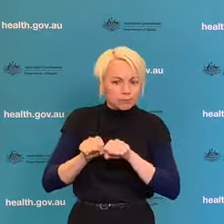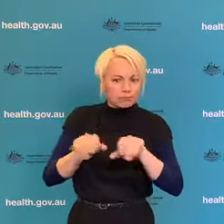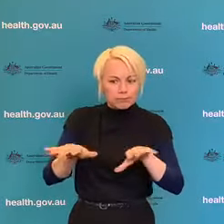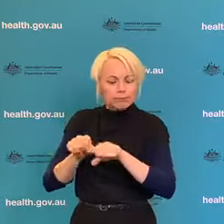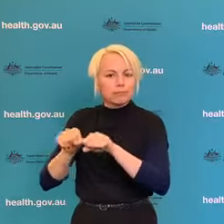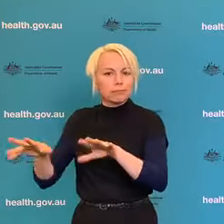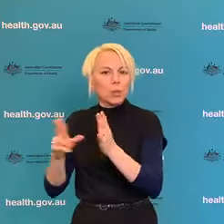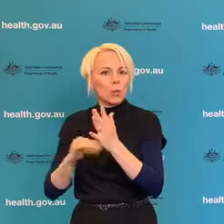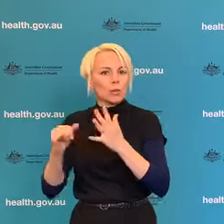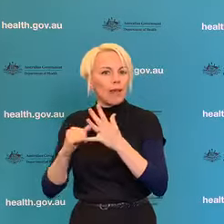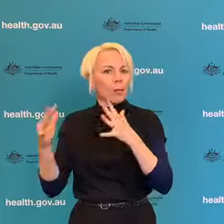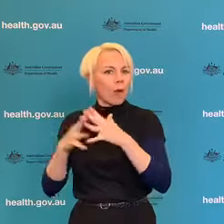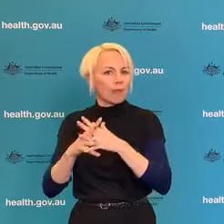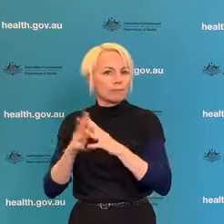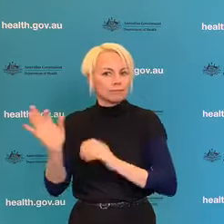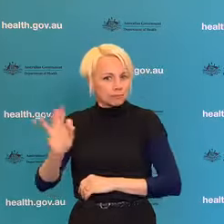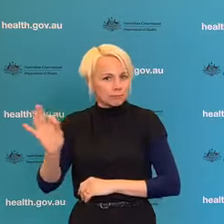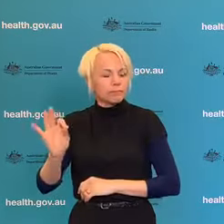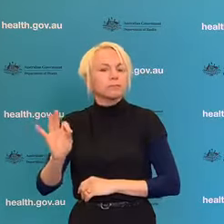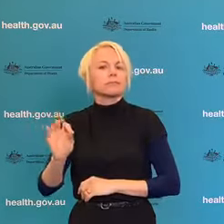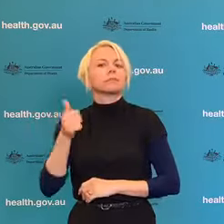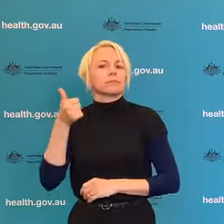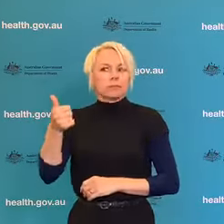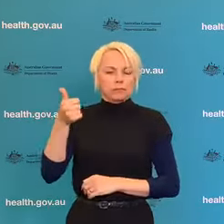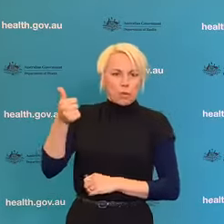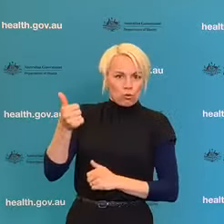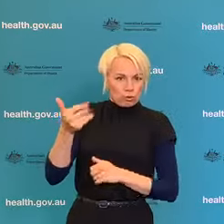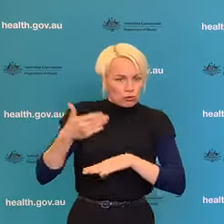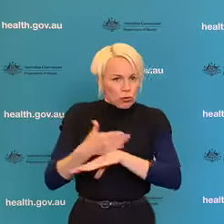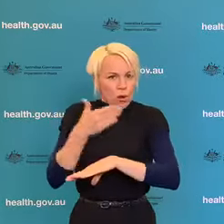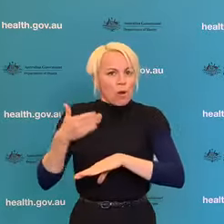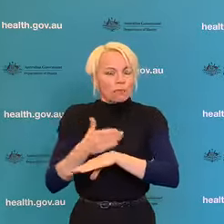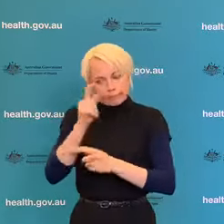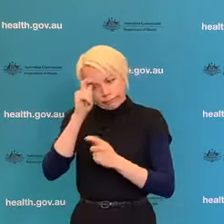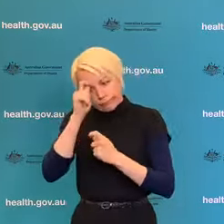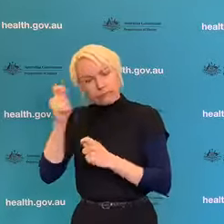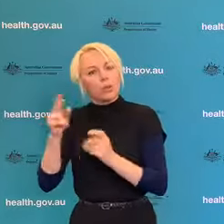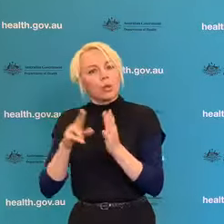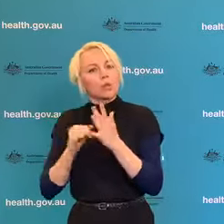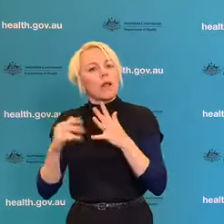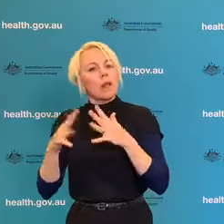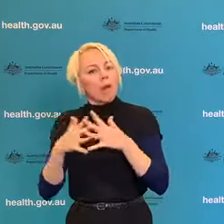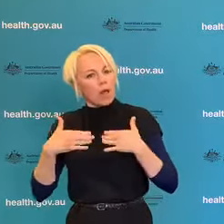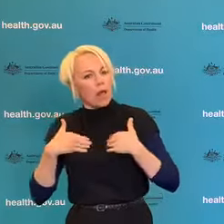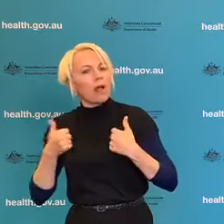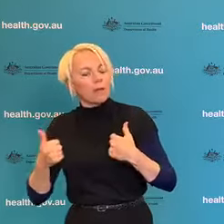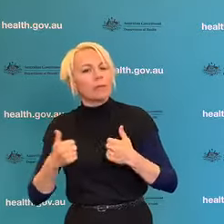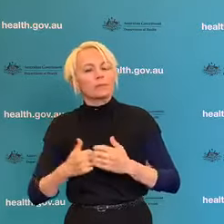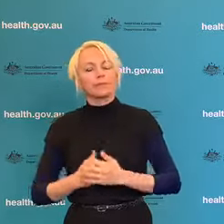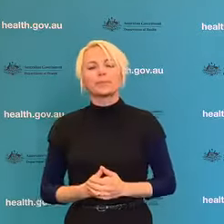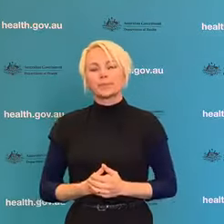origin in New South Wales which is testament to the achievement of New South Wales Health and, as quoted previously, their gold